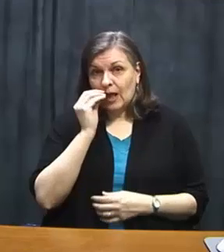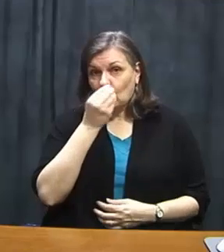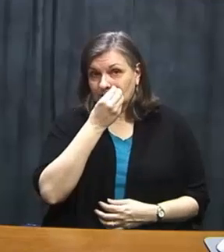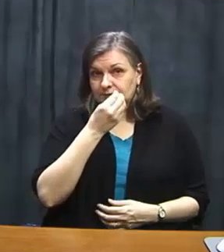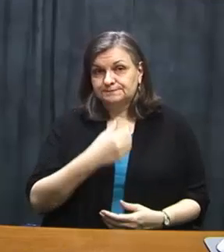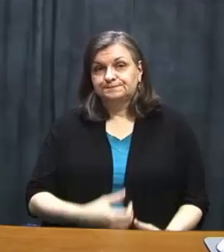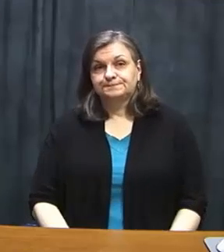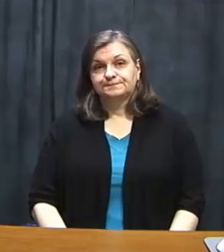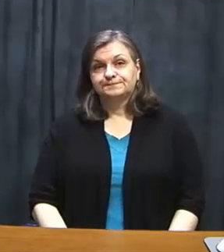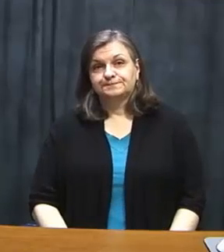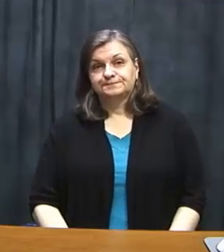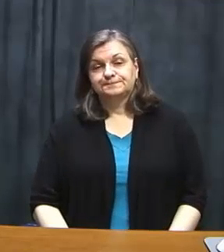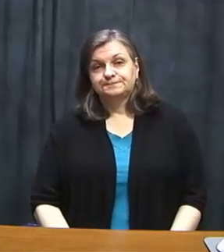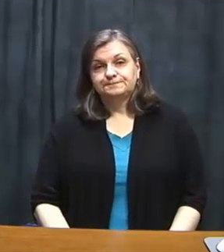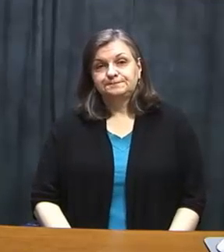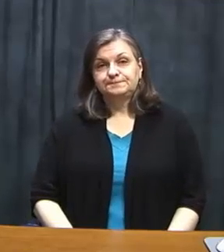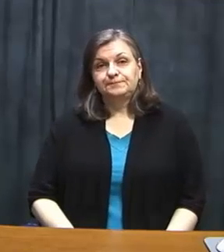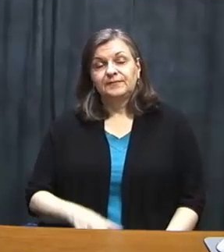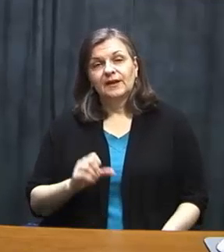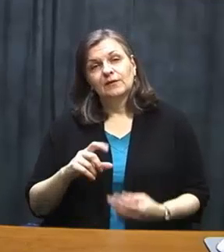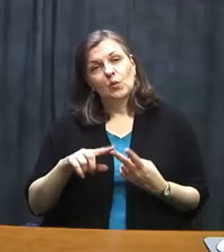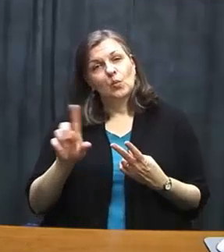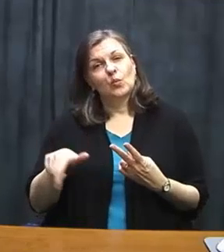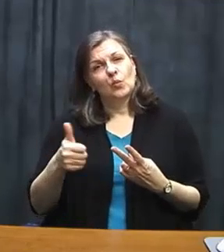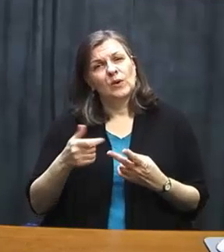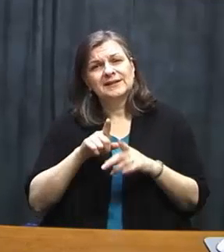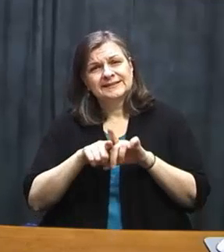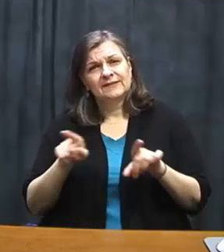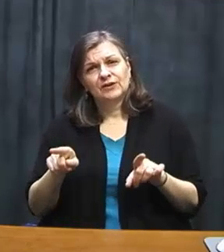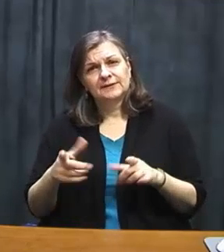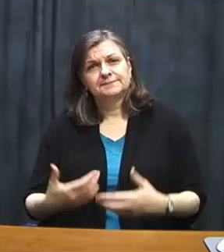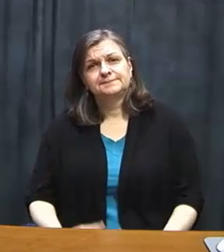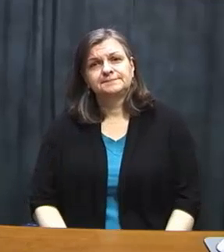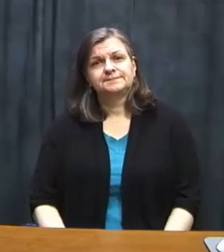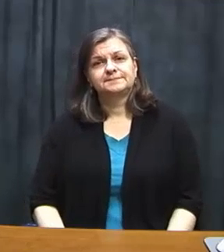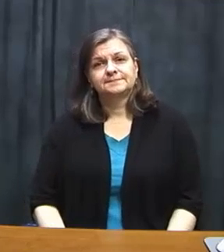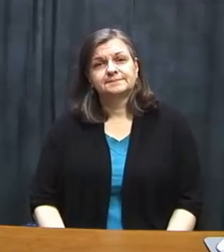so we have to consider that what else is different